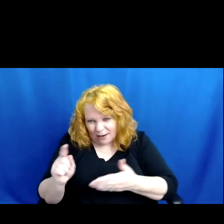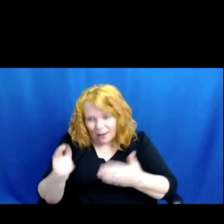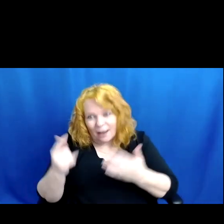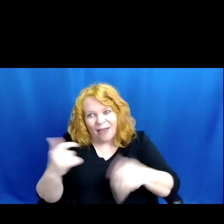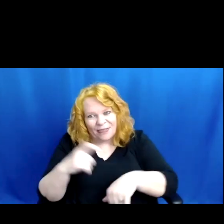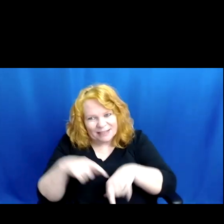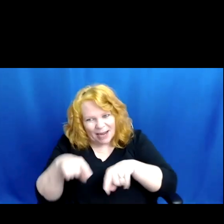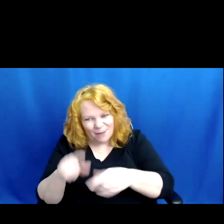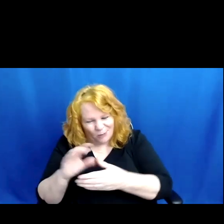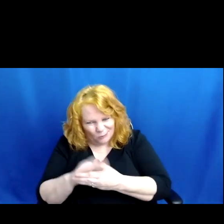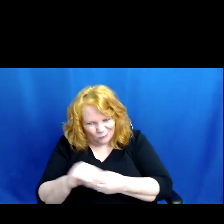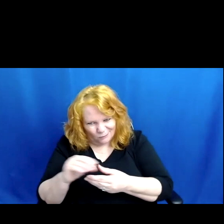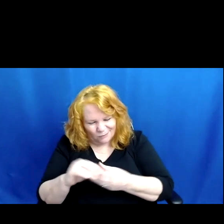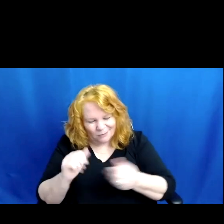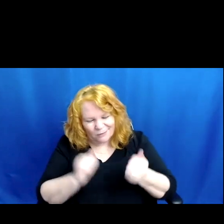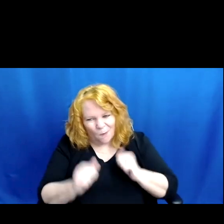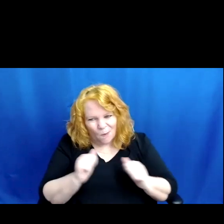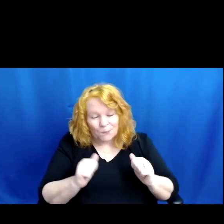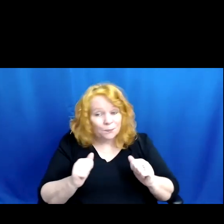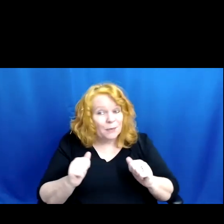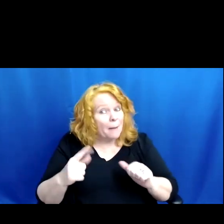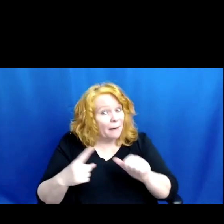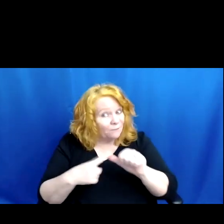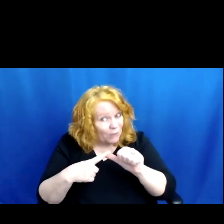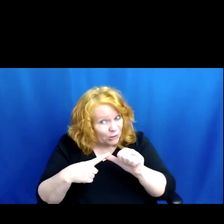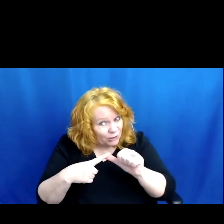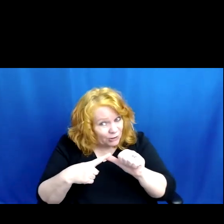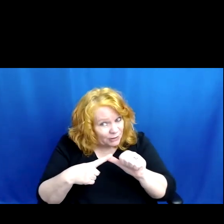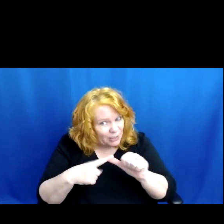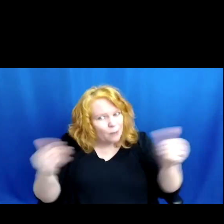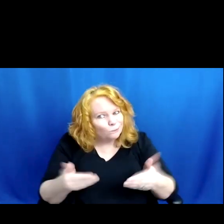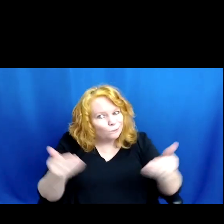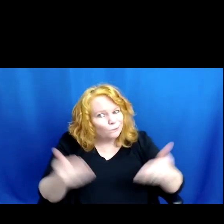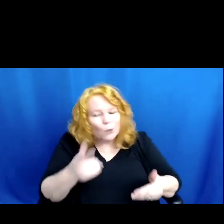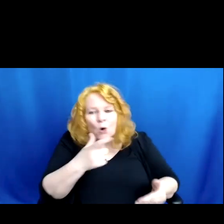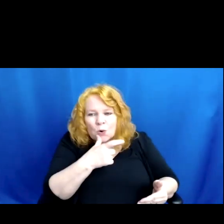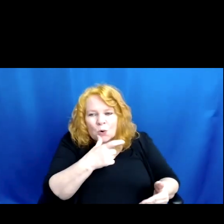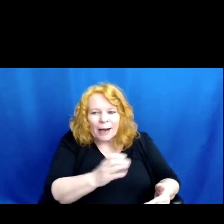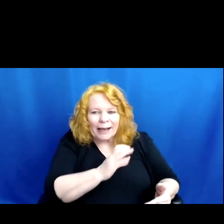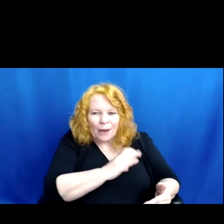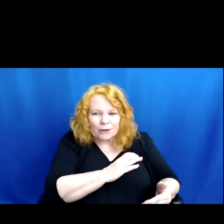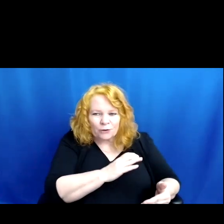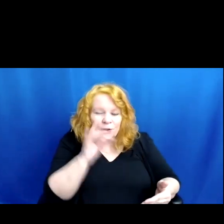I start off before I do that by introducing the character for that chapter.